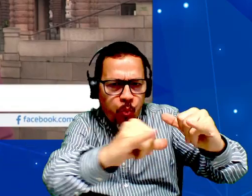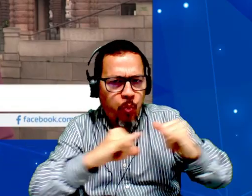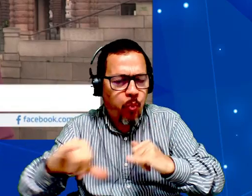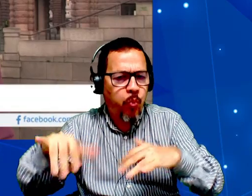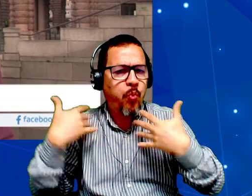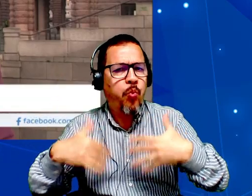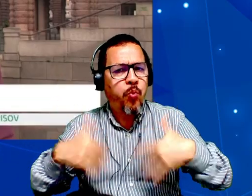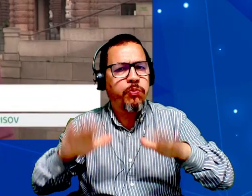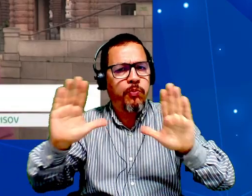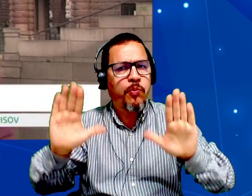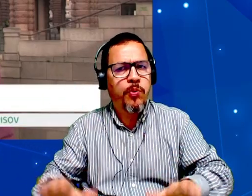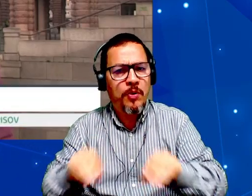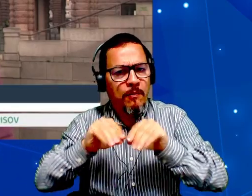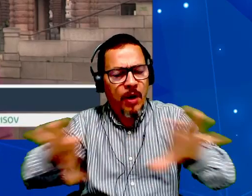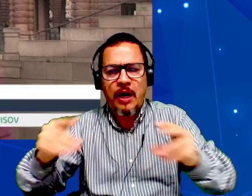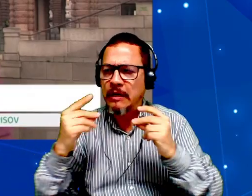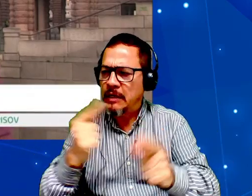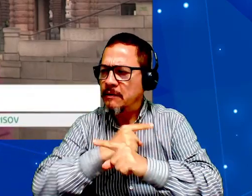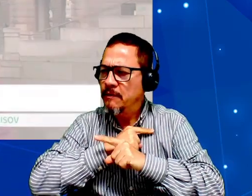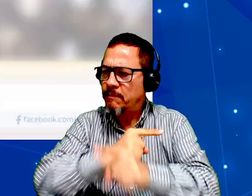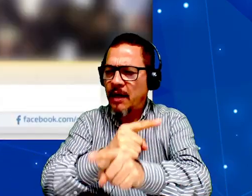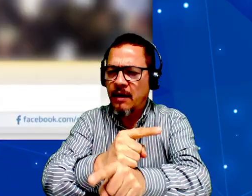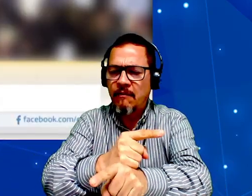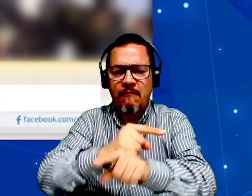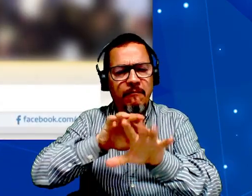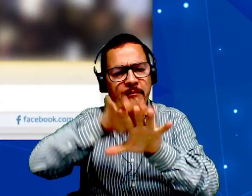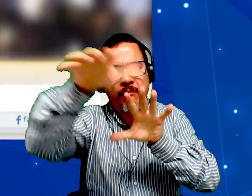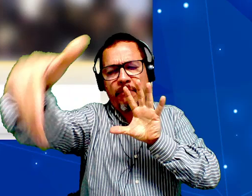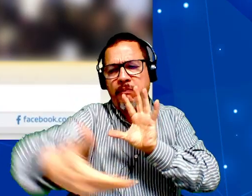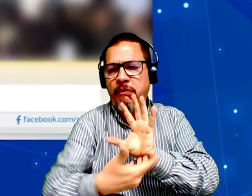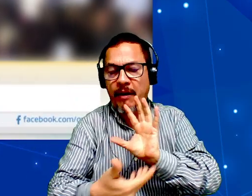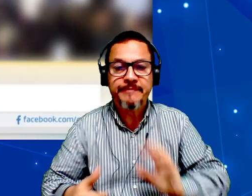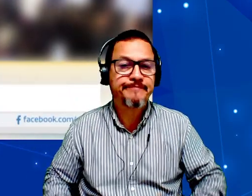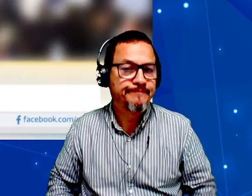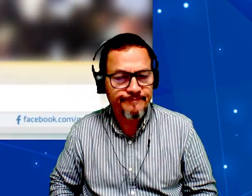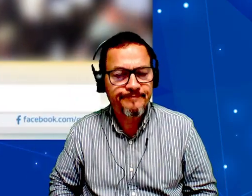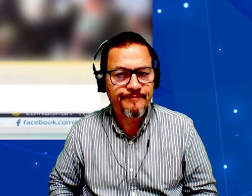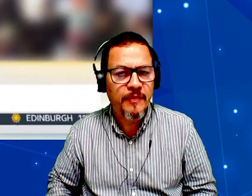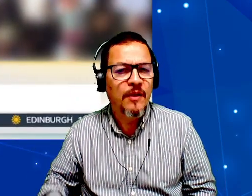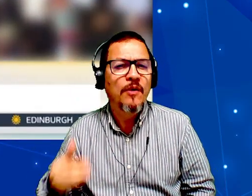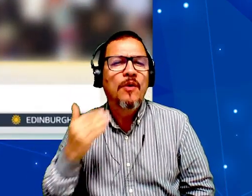it had spread so far and so fast. NEWS ANCHOR WOMAN: So when did you feel